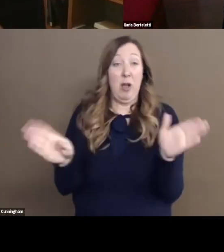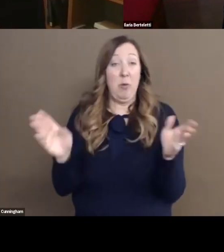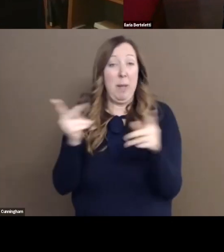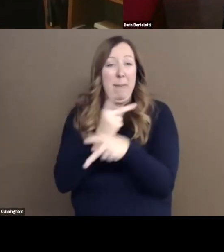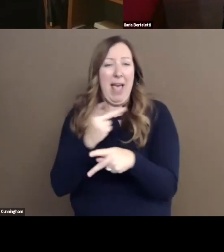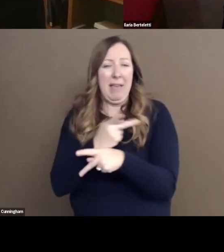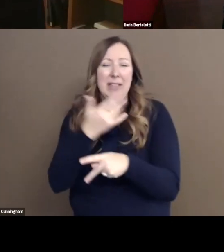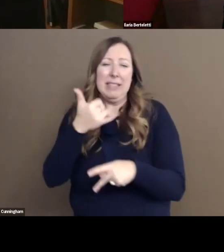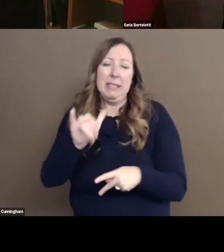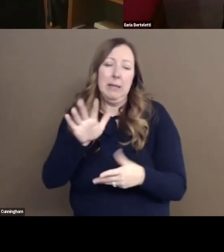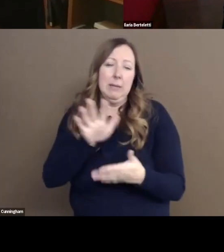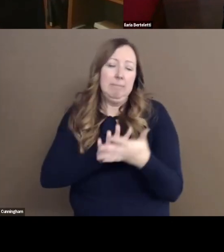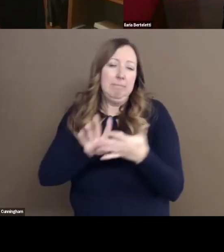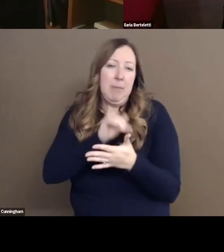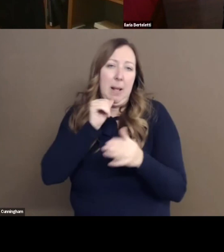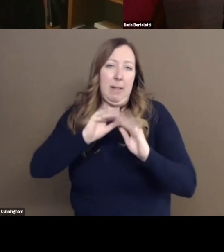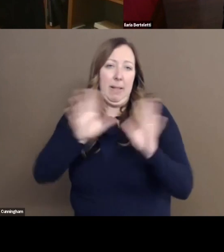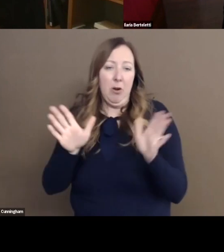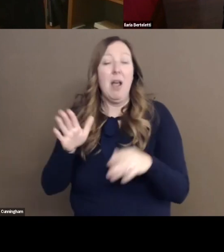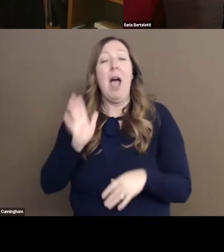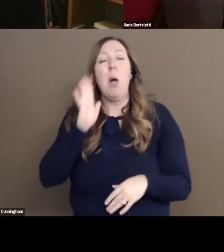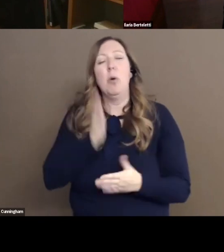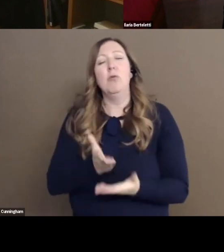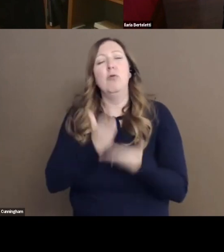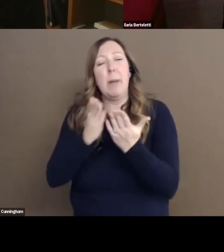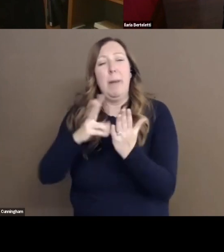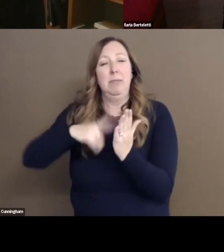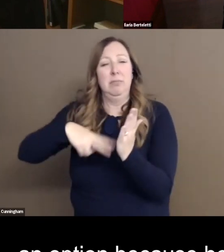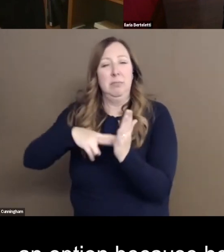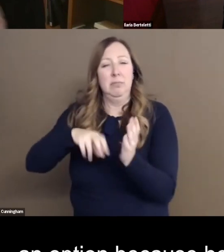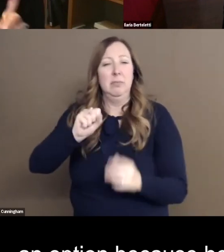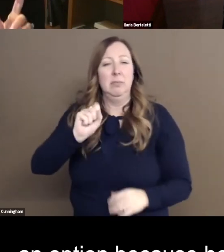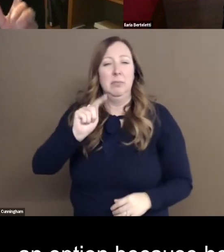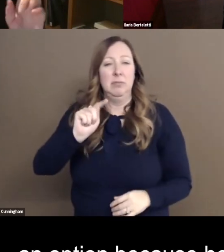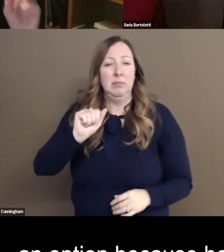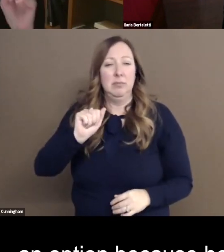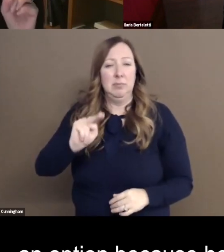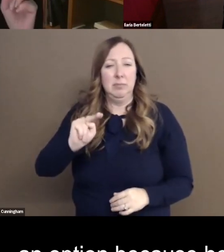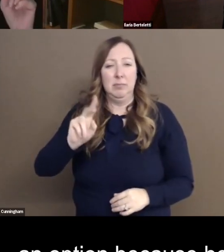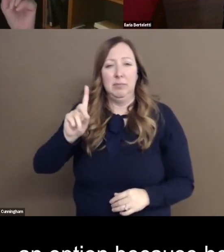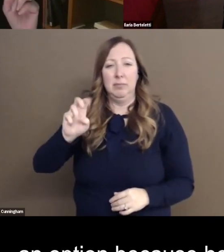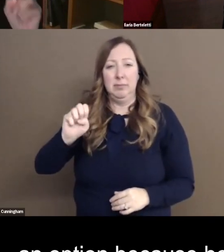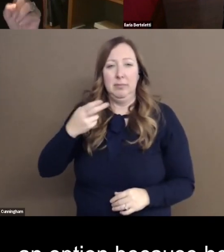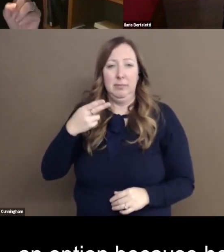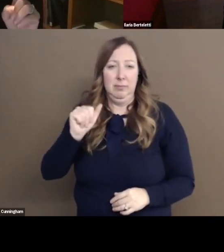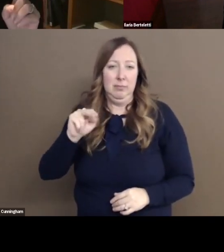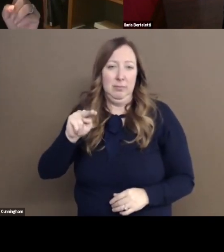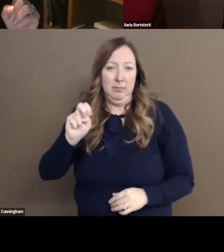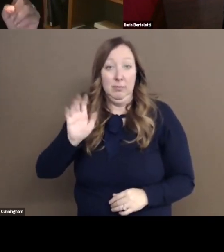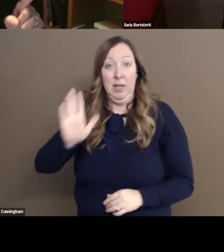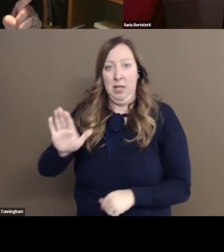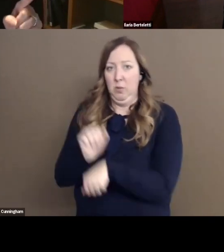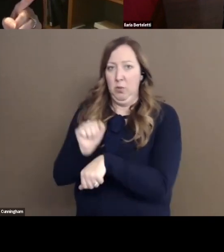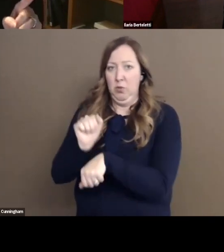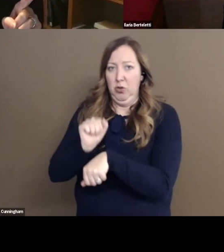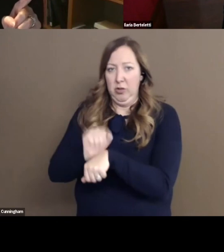look at stan de haan's work in particular as as an option because he really is